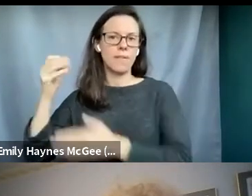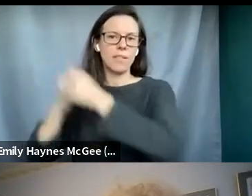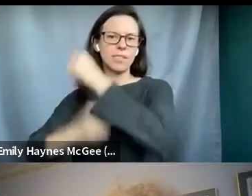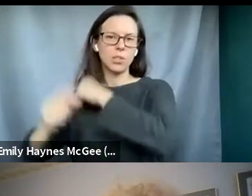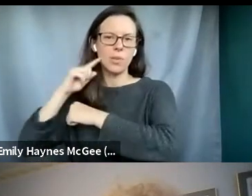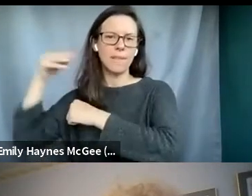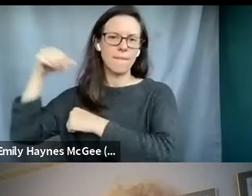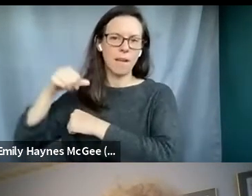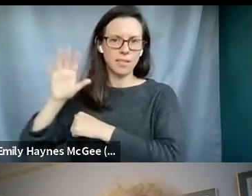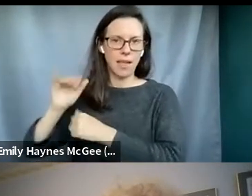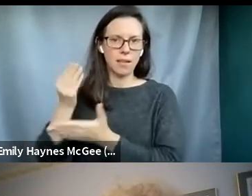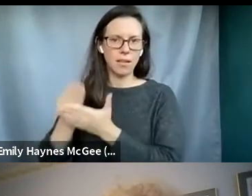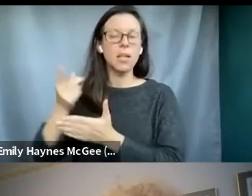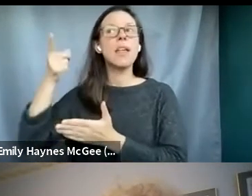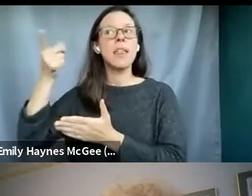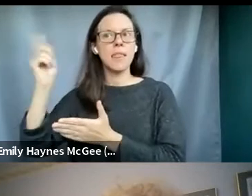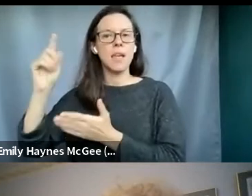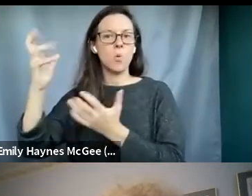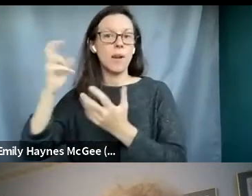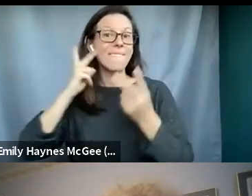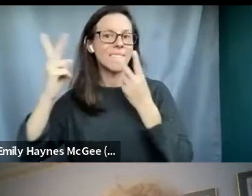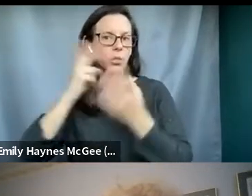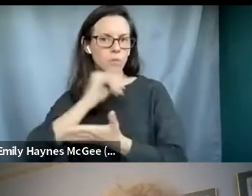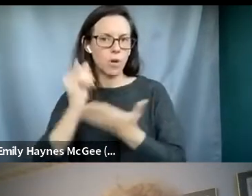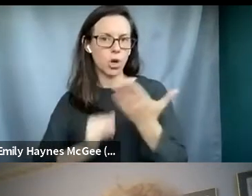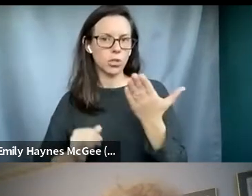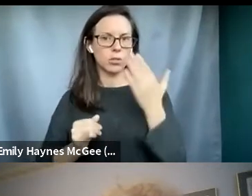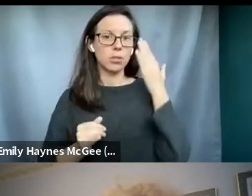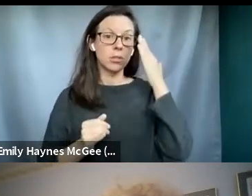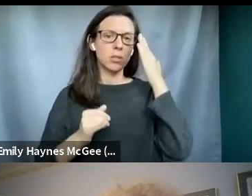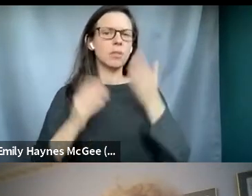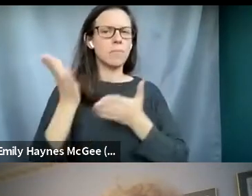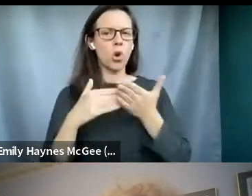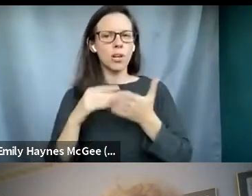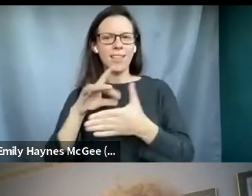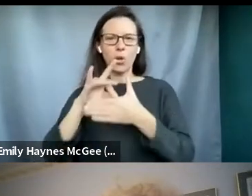they really want there to be a visual arts component at the core of what's happening,